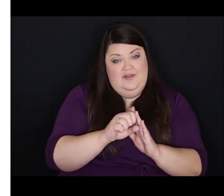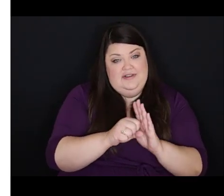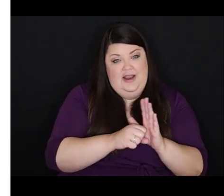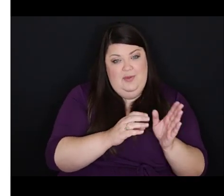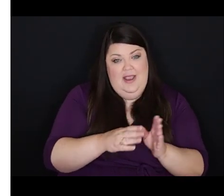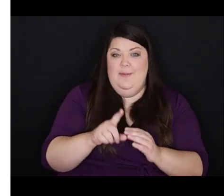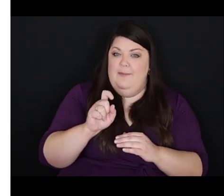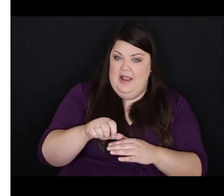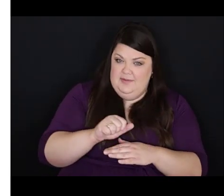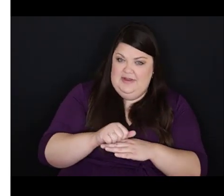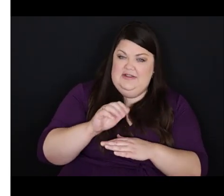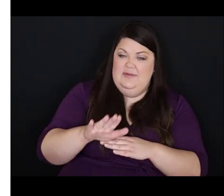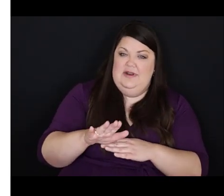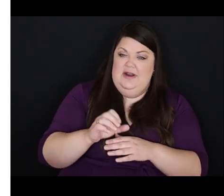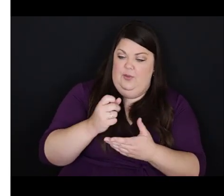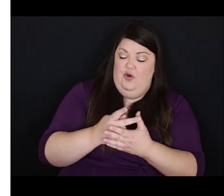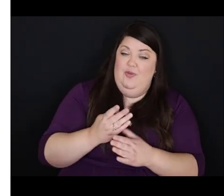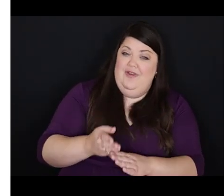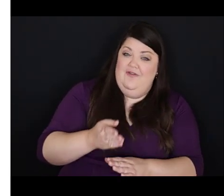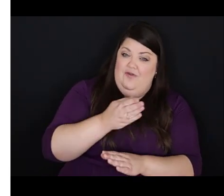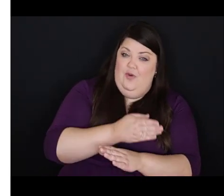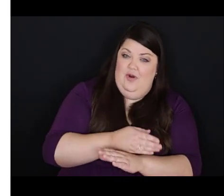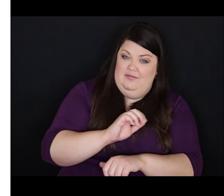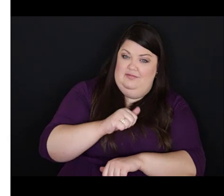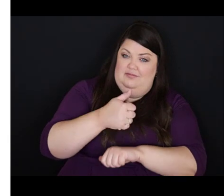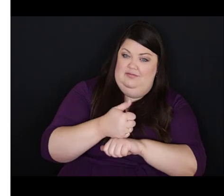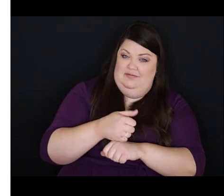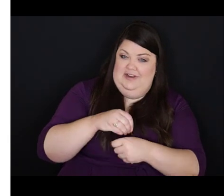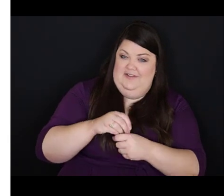be submitted and approved prior to being implemented in the VR program.